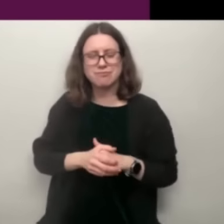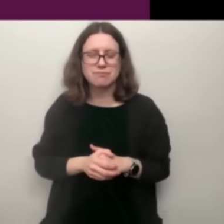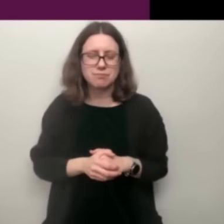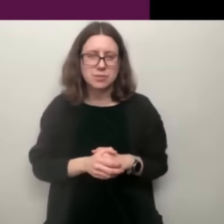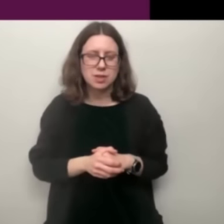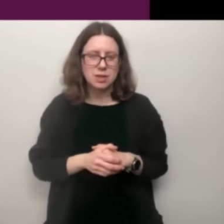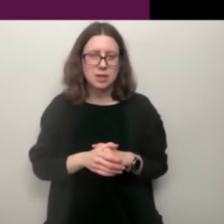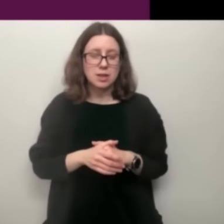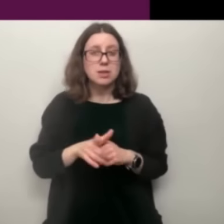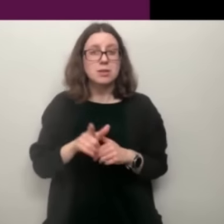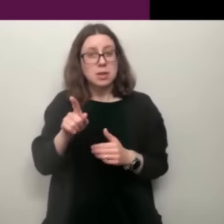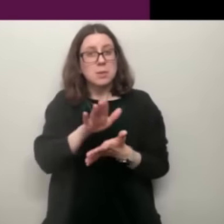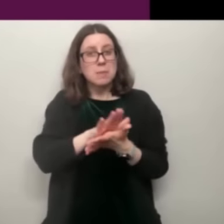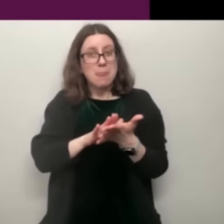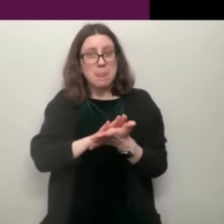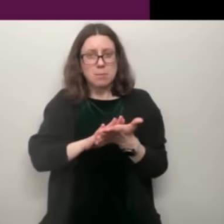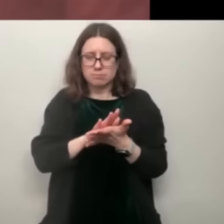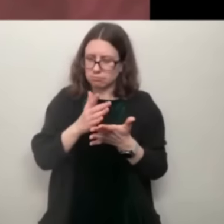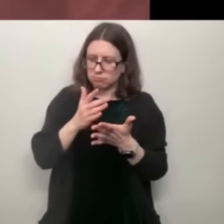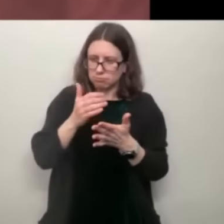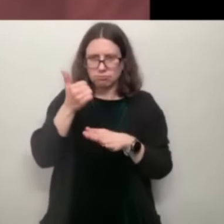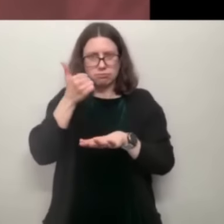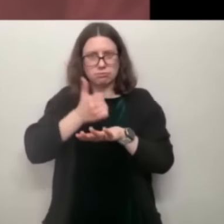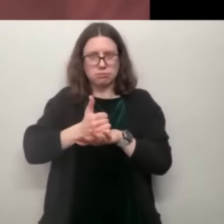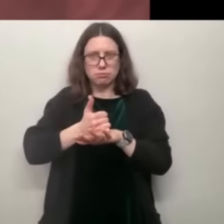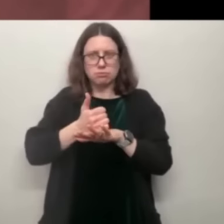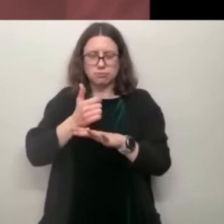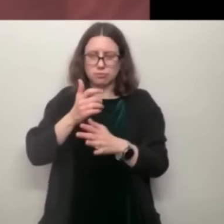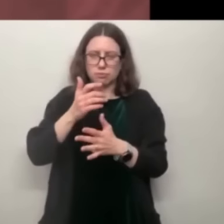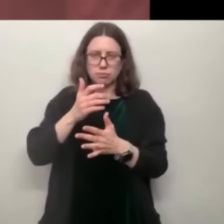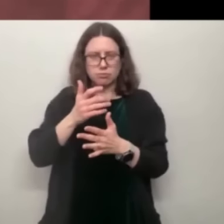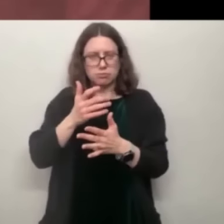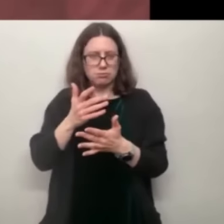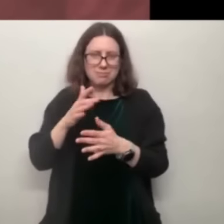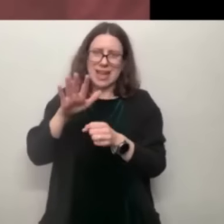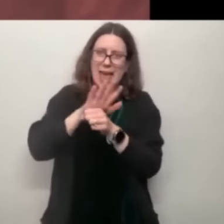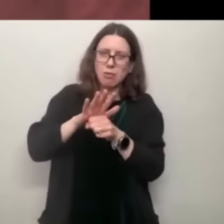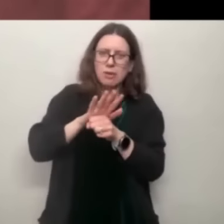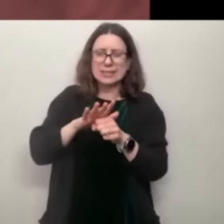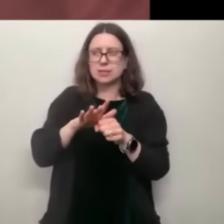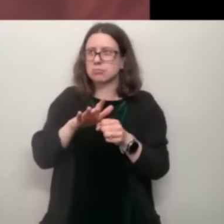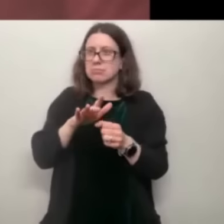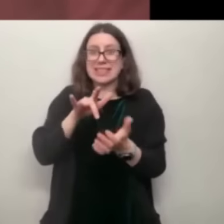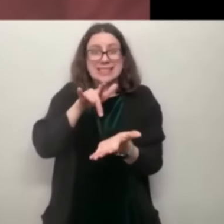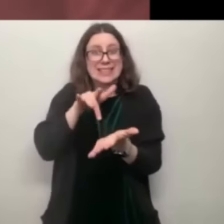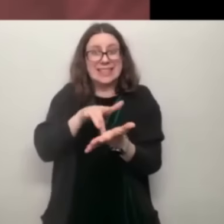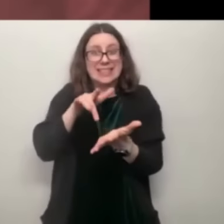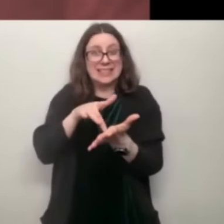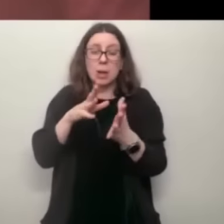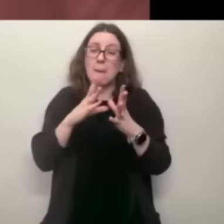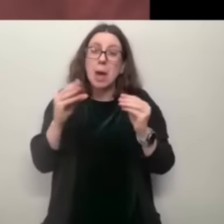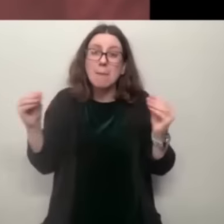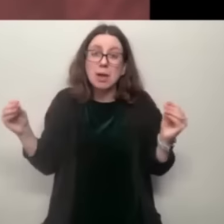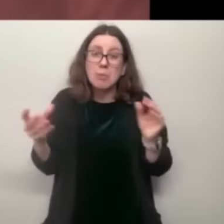and more accessible than before. And eventually cities like Birmingham would take up the mantle of heavy industry leaving places such as